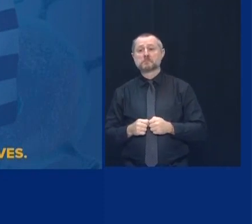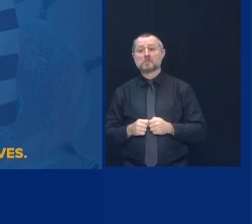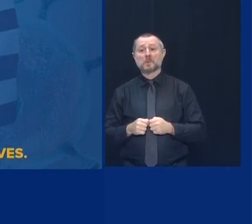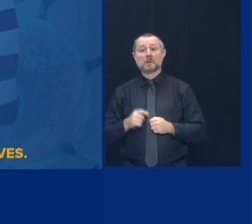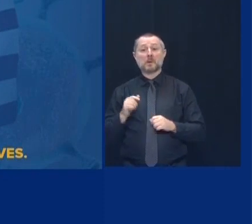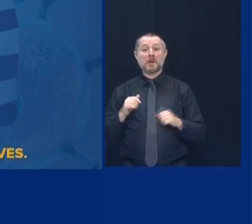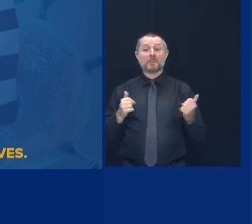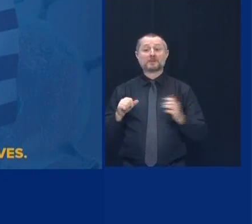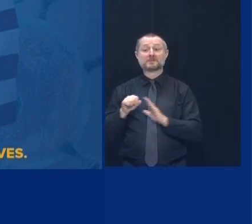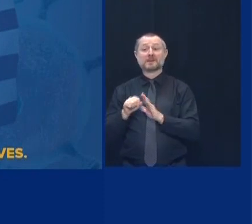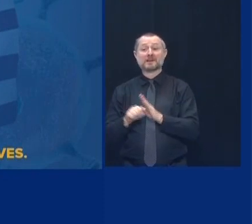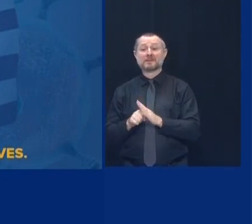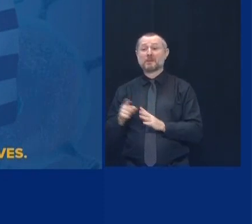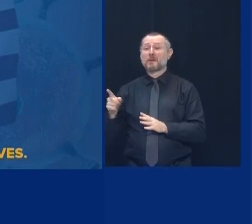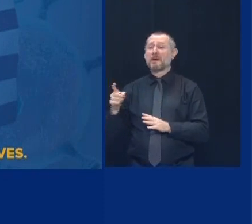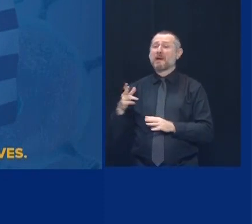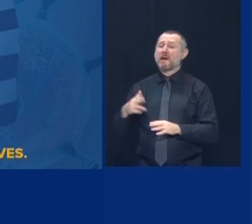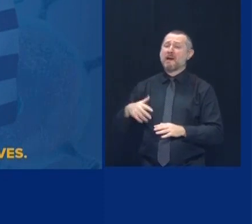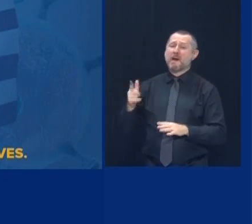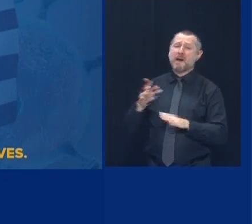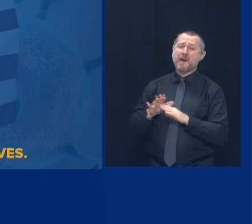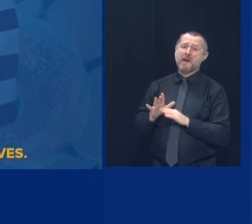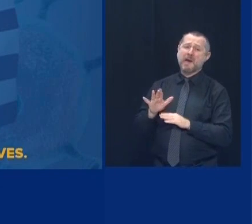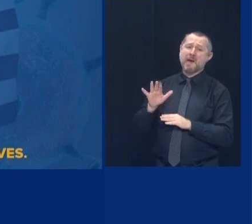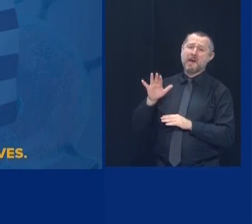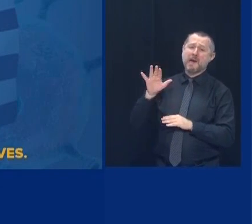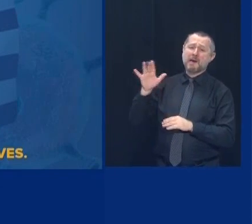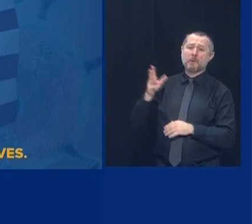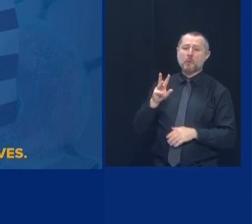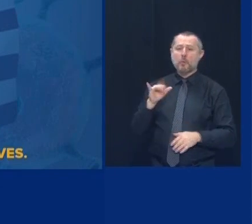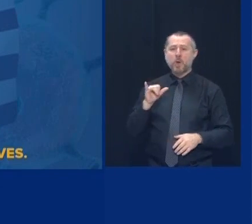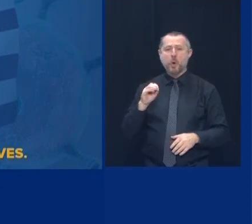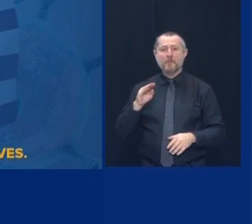MASSACHUSETTS,e1 e13.2%. THAT'S HOW SAFE 3% IS.